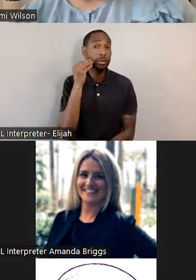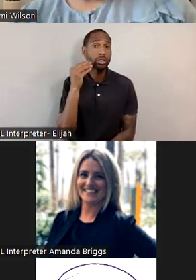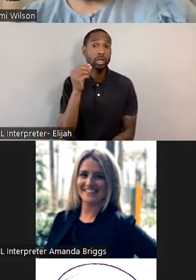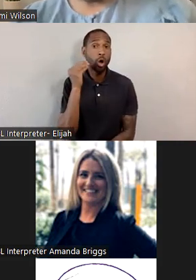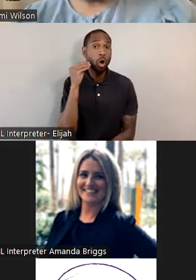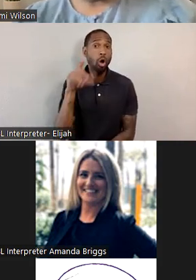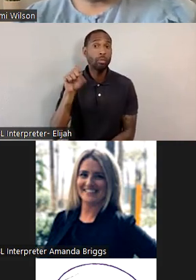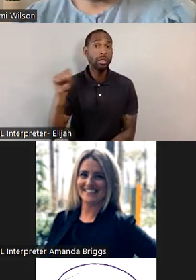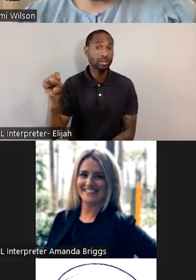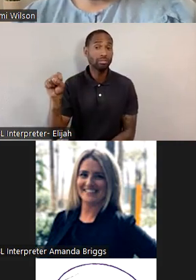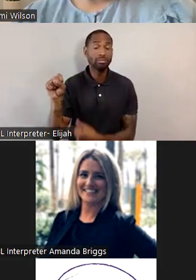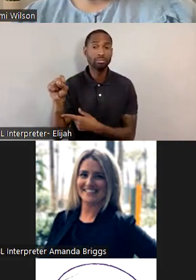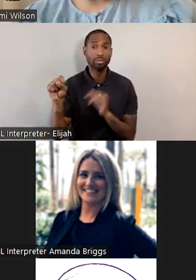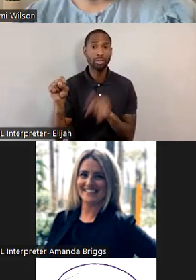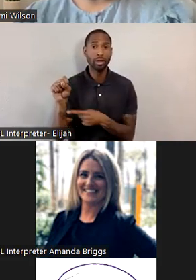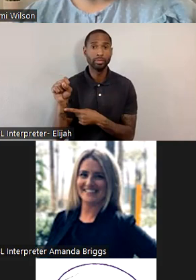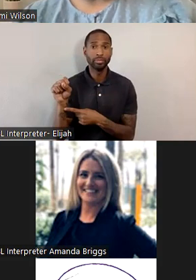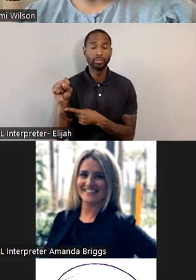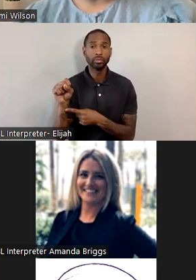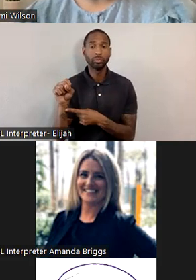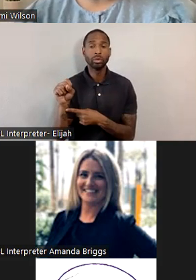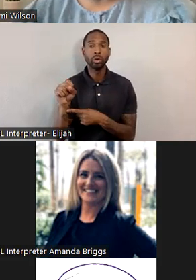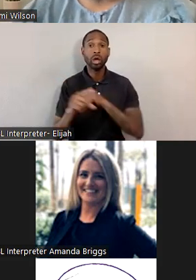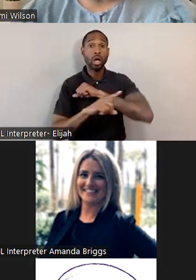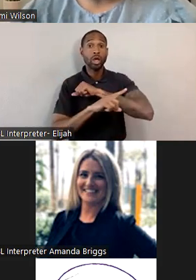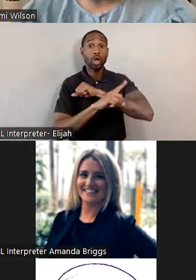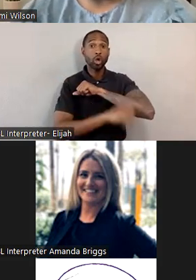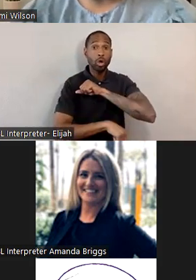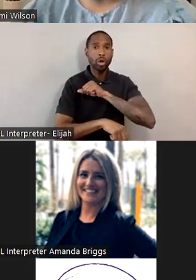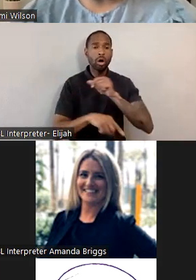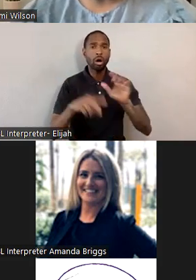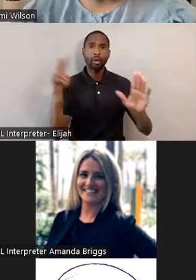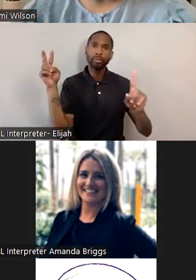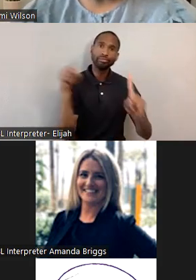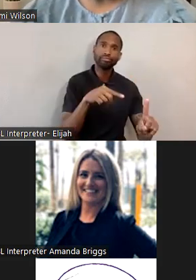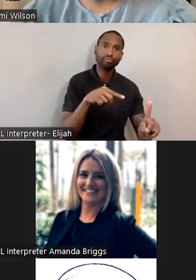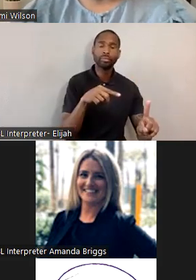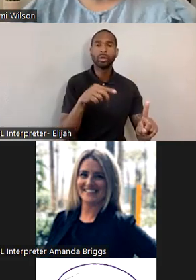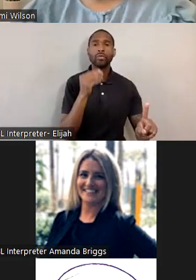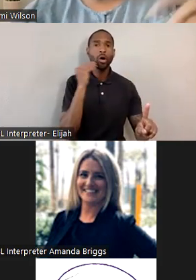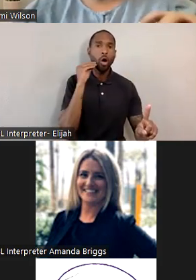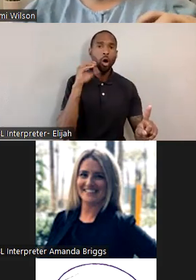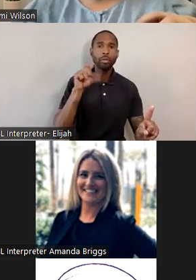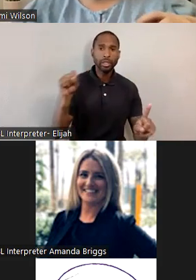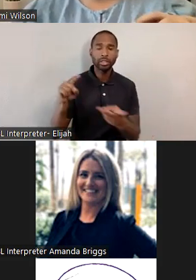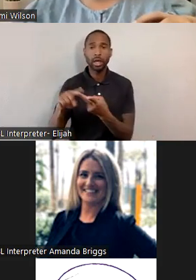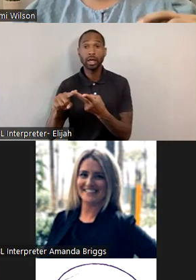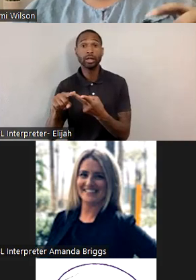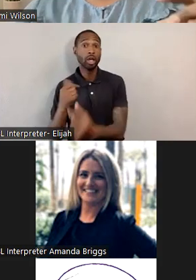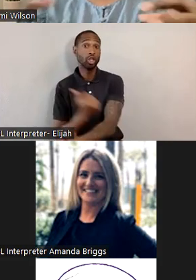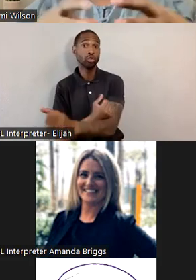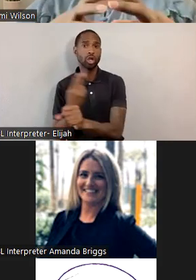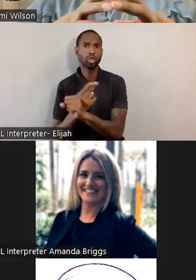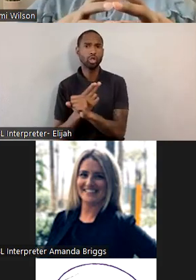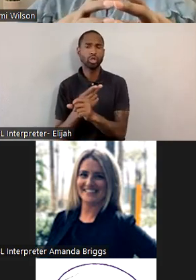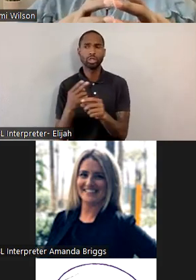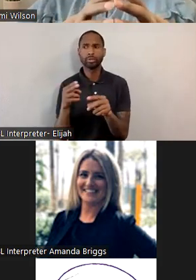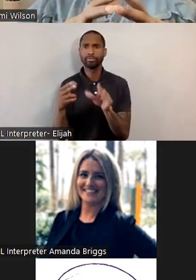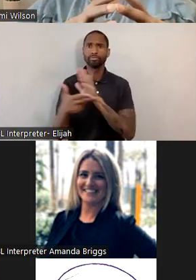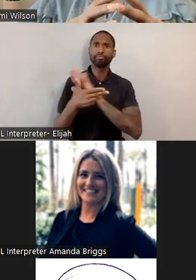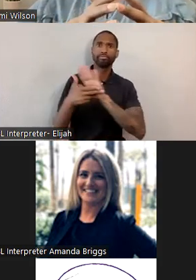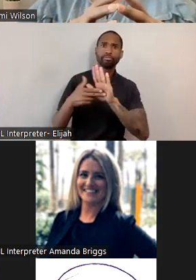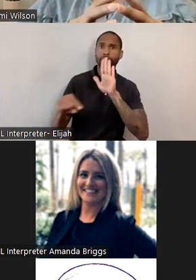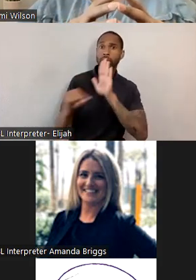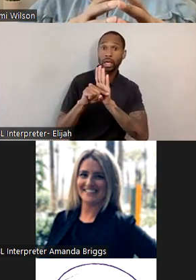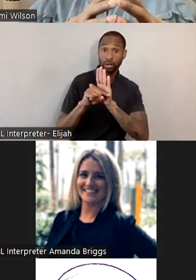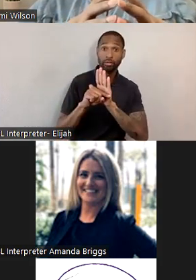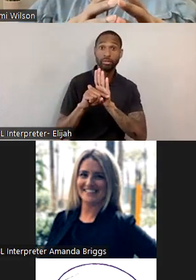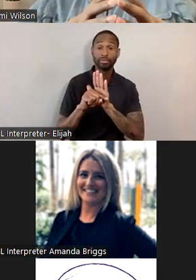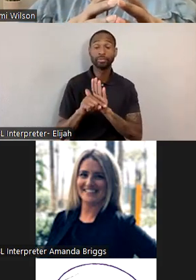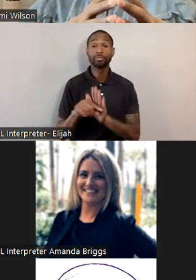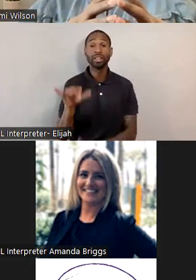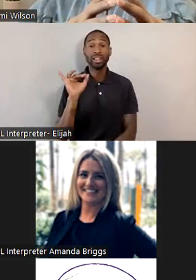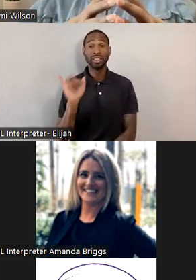The criminalization of both homelessness and drug use can actually